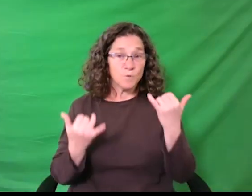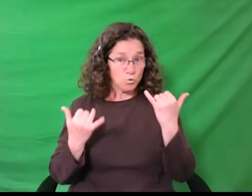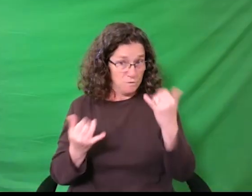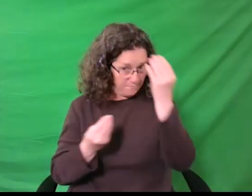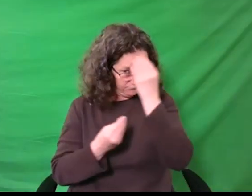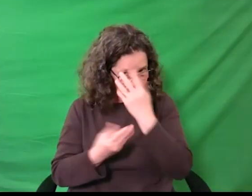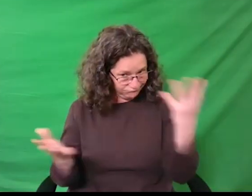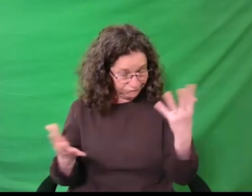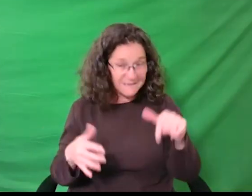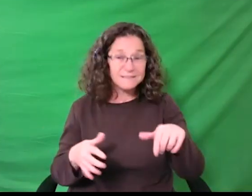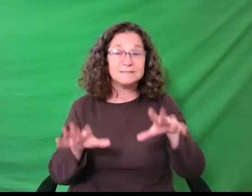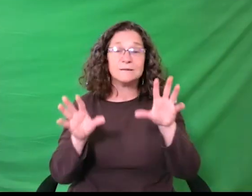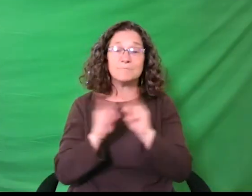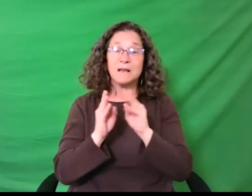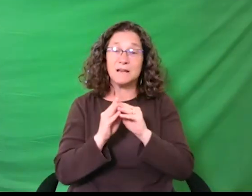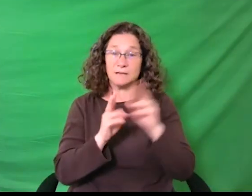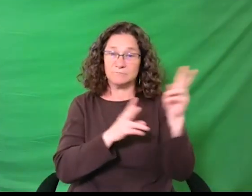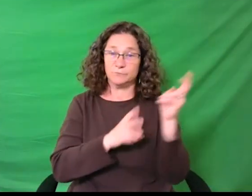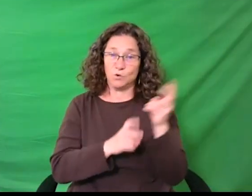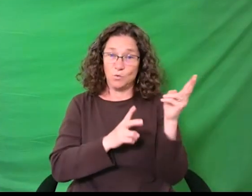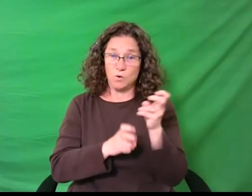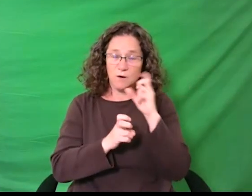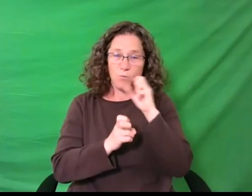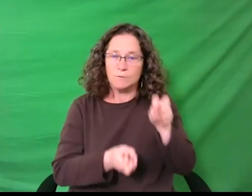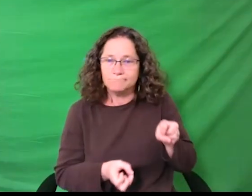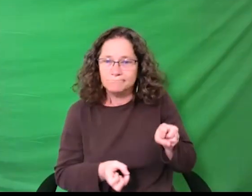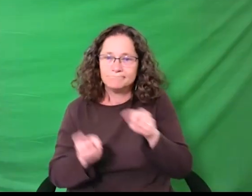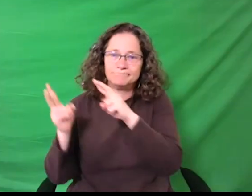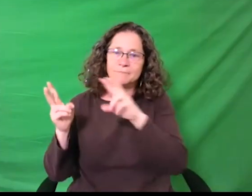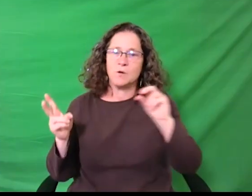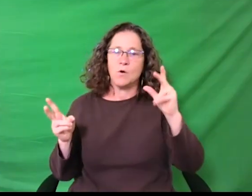being recorded and will be posted on OCALI's website for educational purposes.